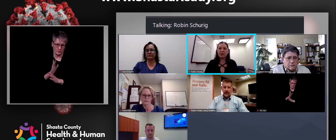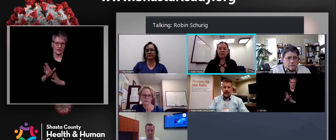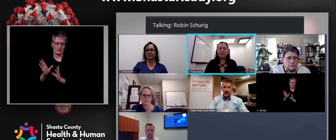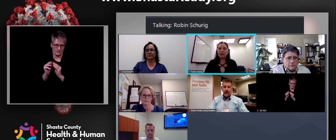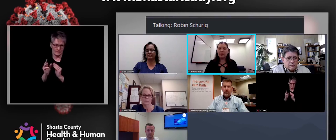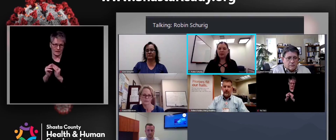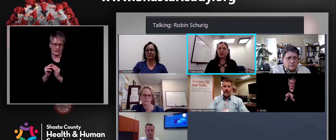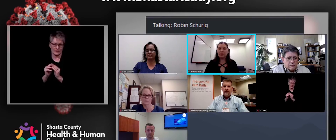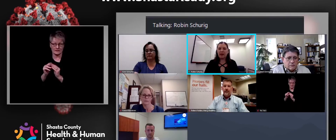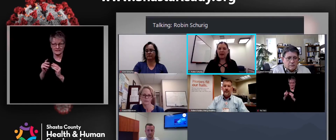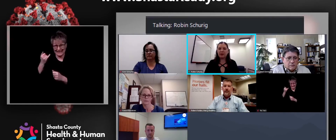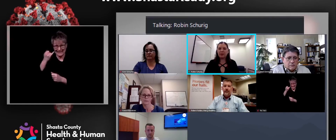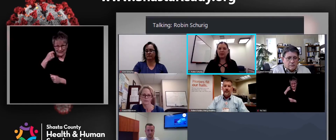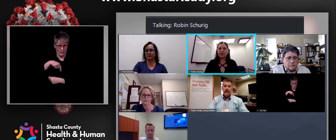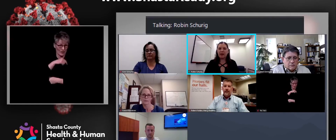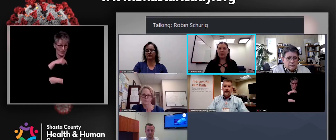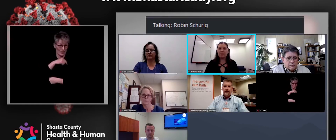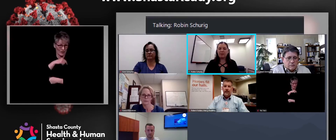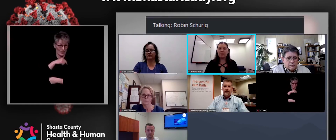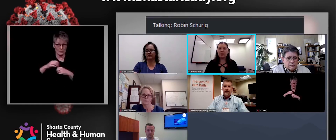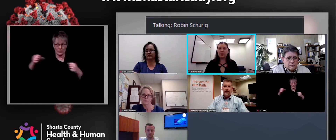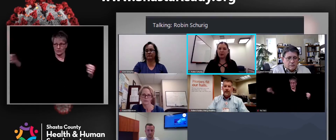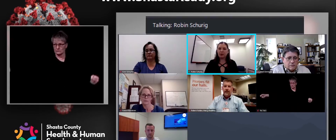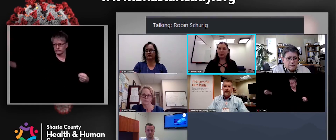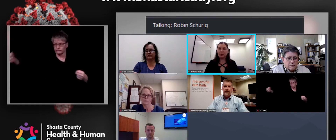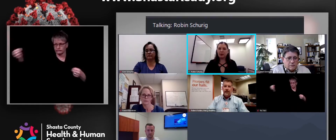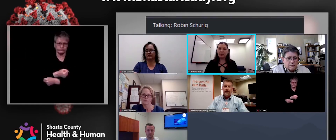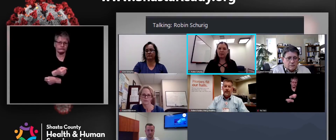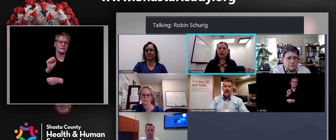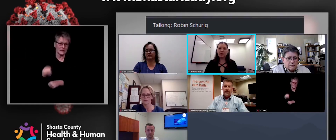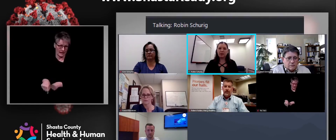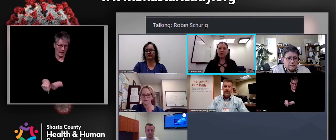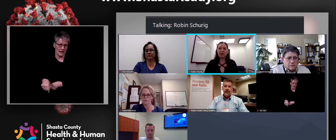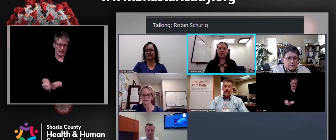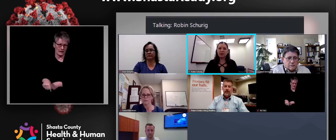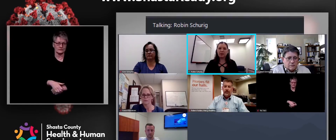are unavailable. And I'll also just add that there was a time period earlier in the response